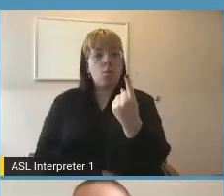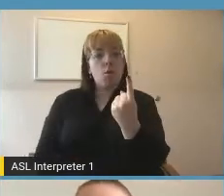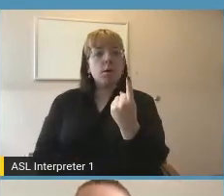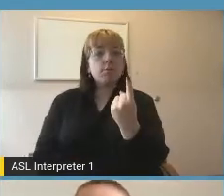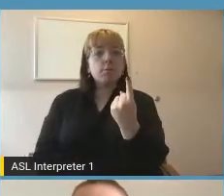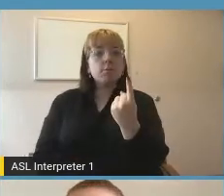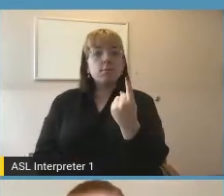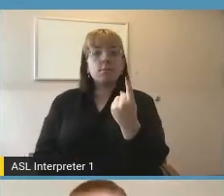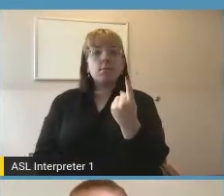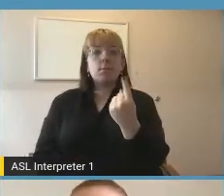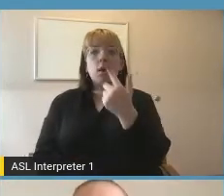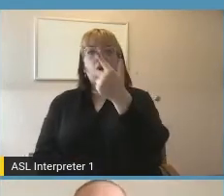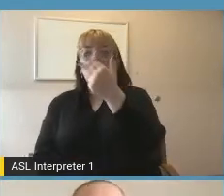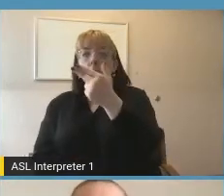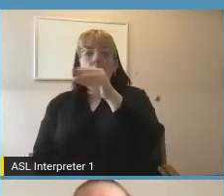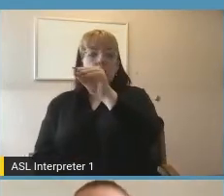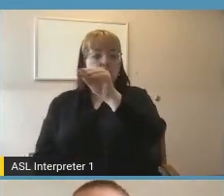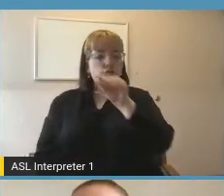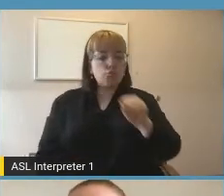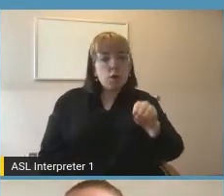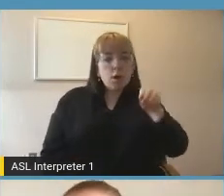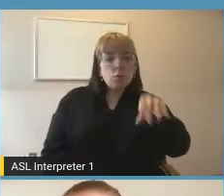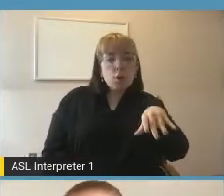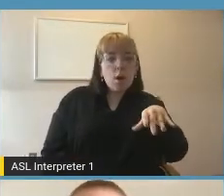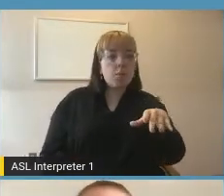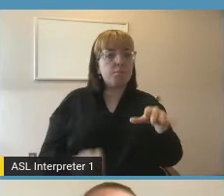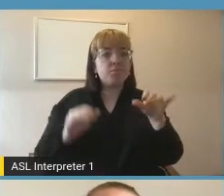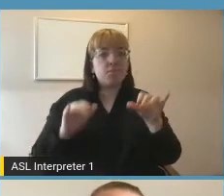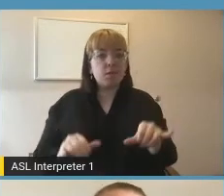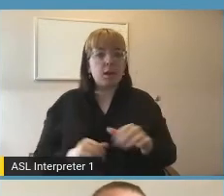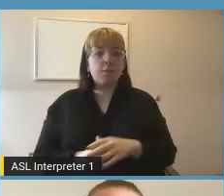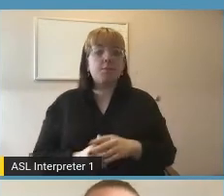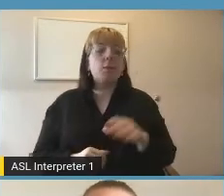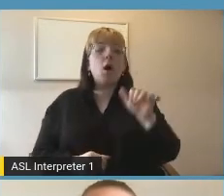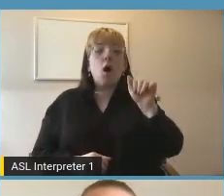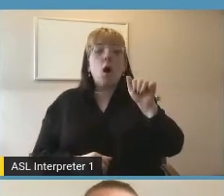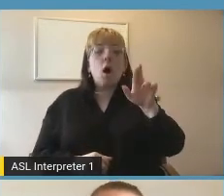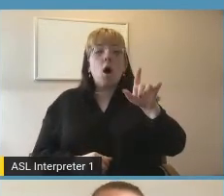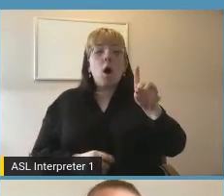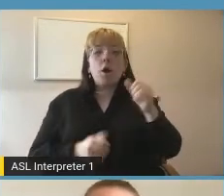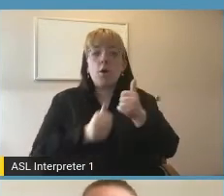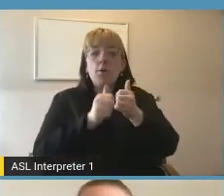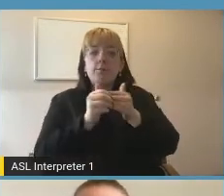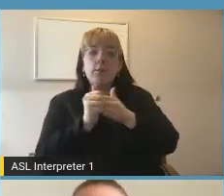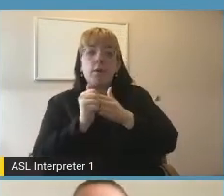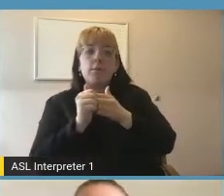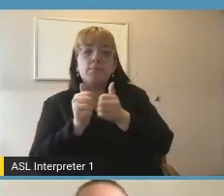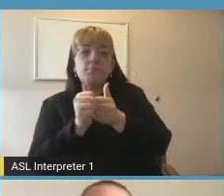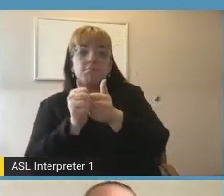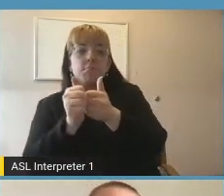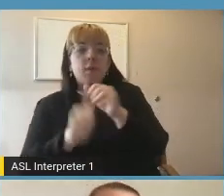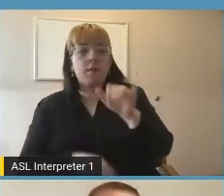your text and your audio will follow. So again Descript and Hindenburg both have that text